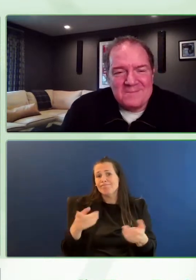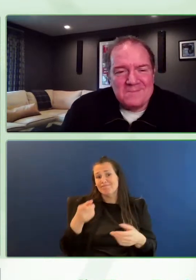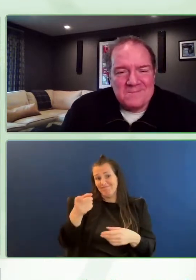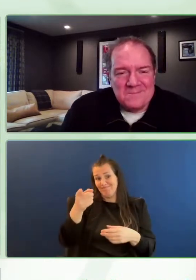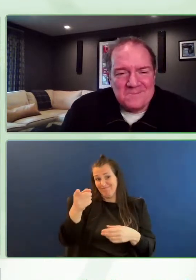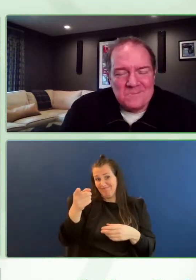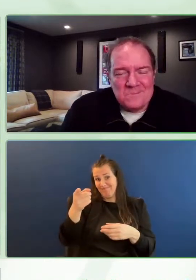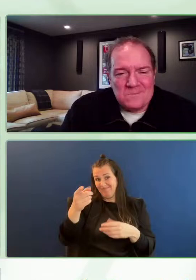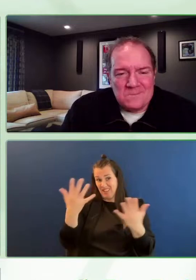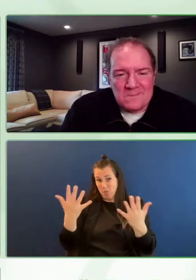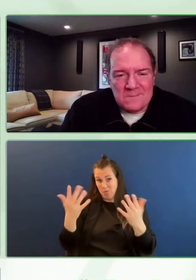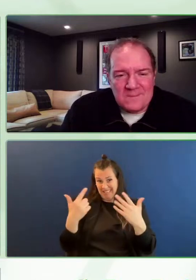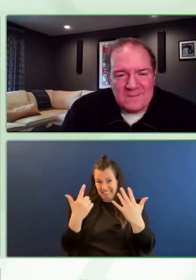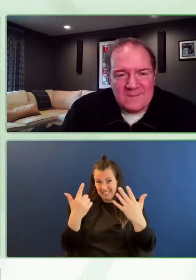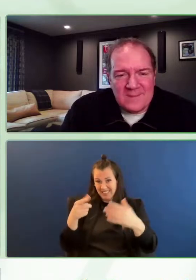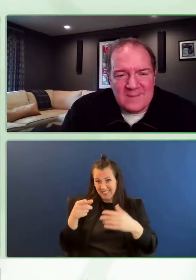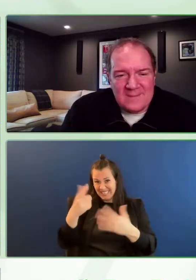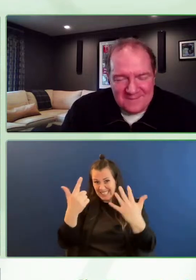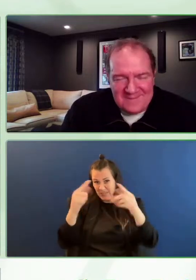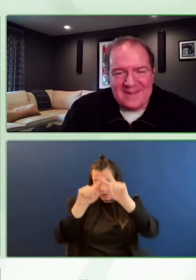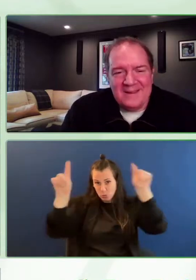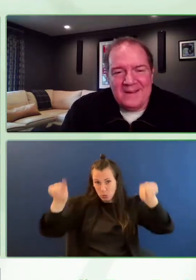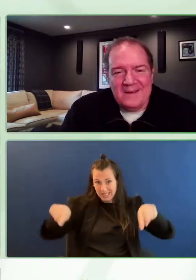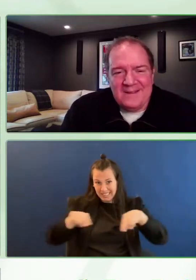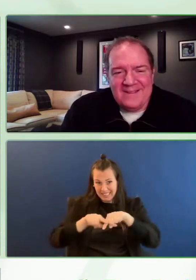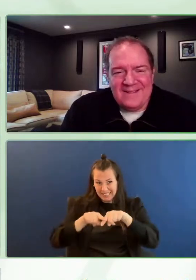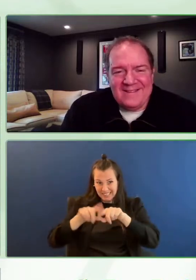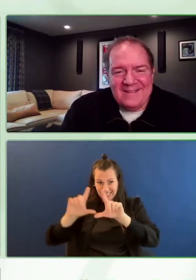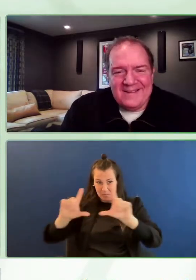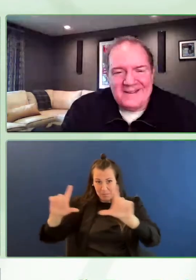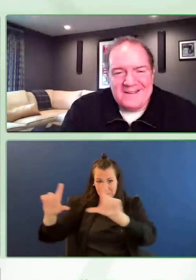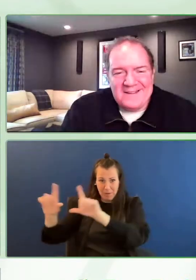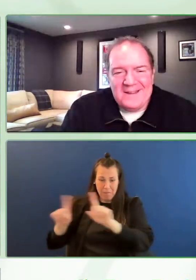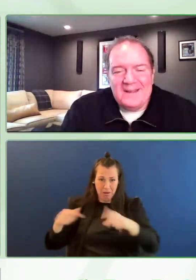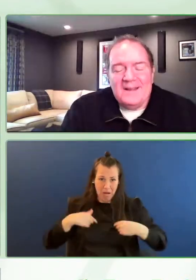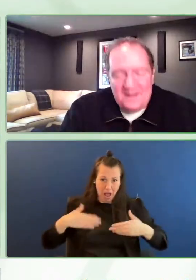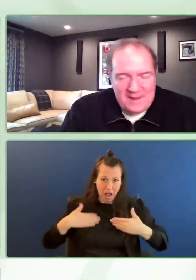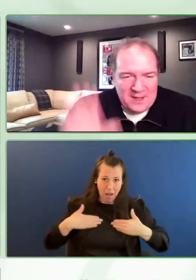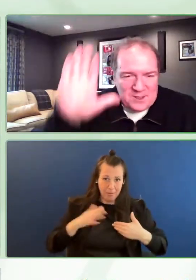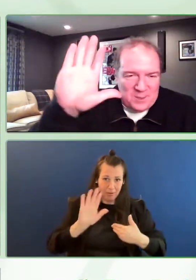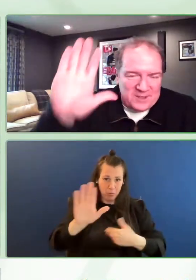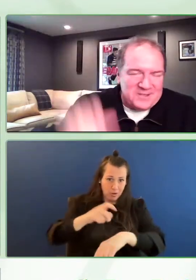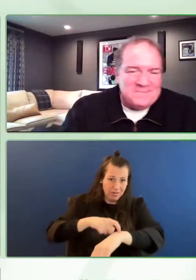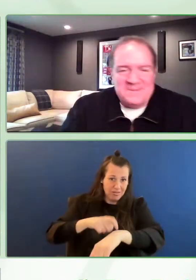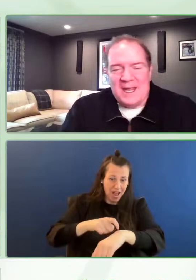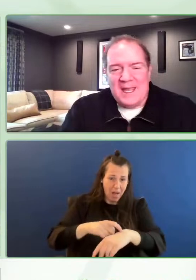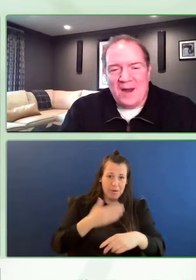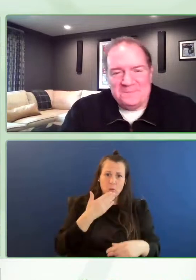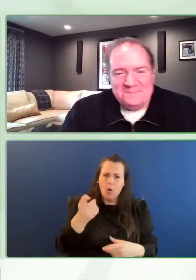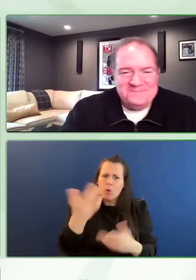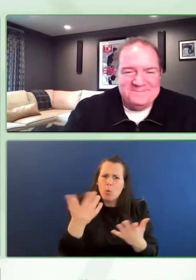Thanks so much, look after yourself. Happy journey. Take care.